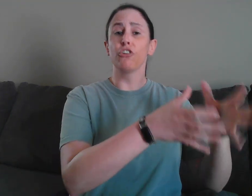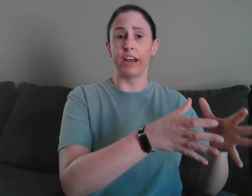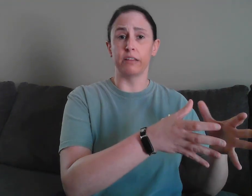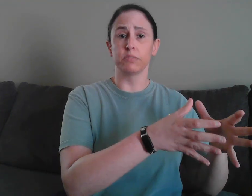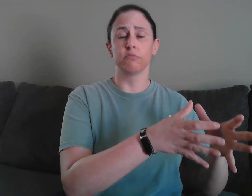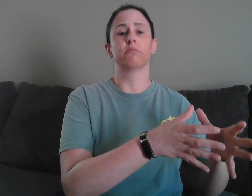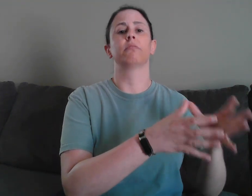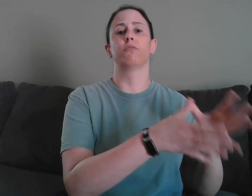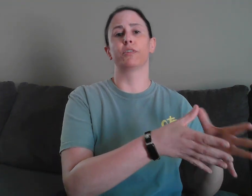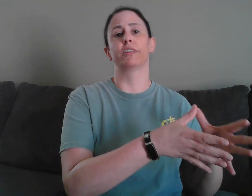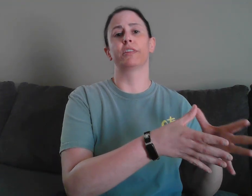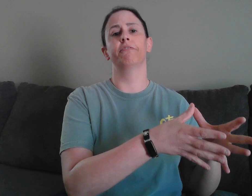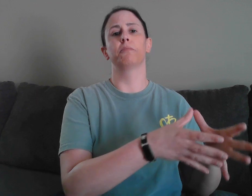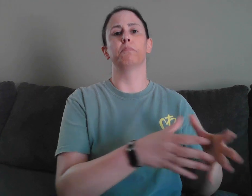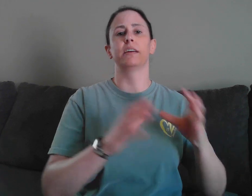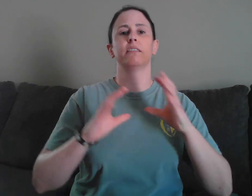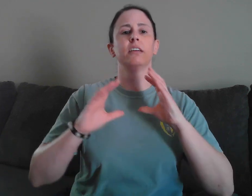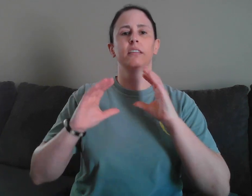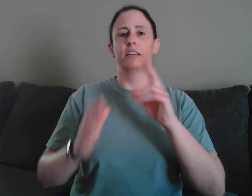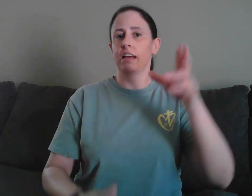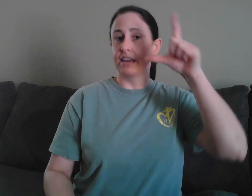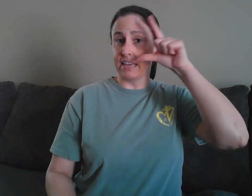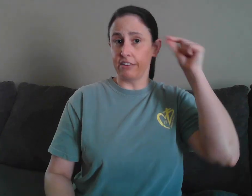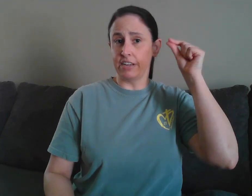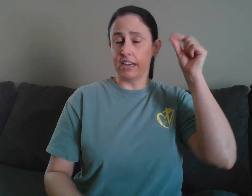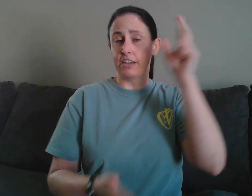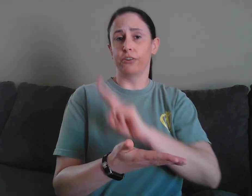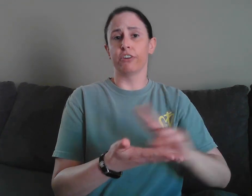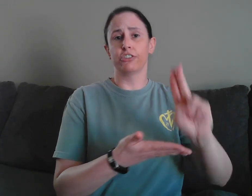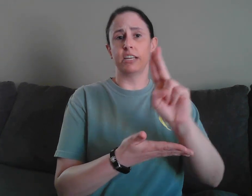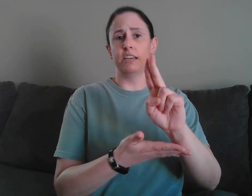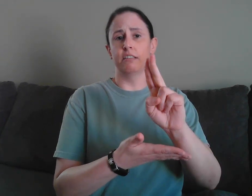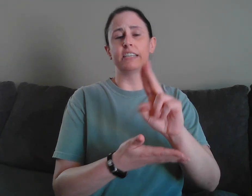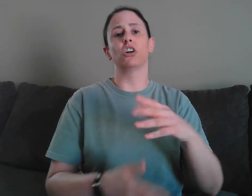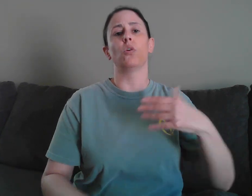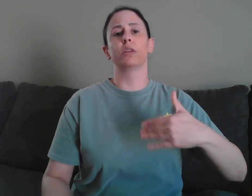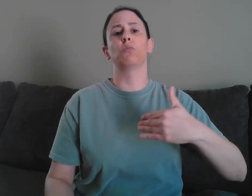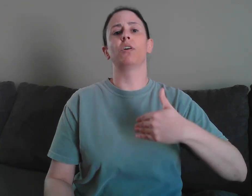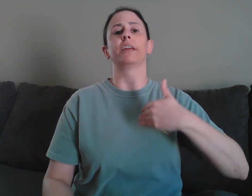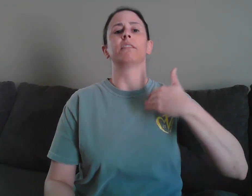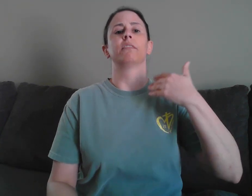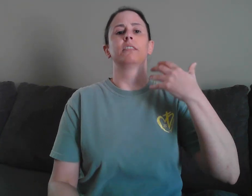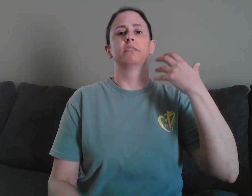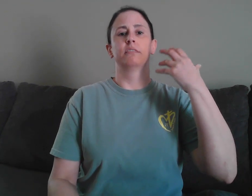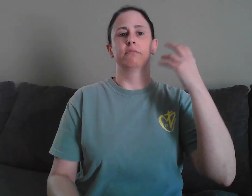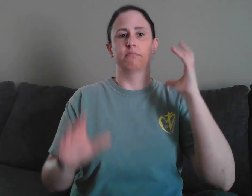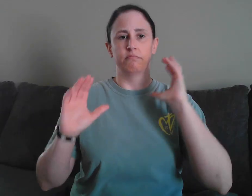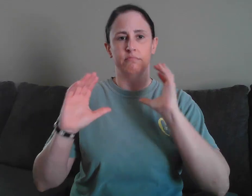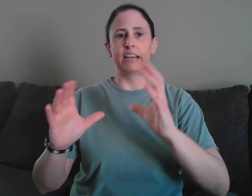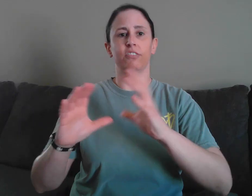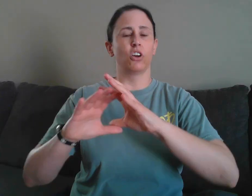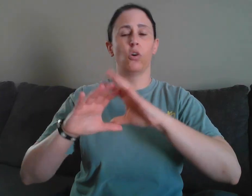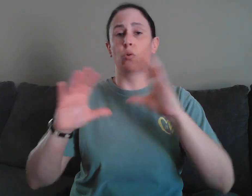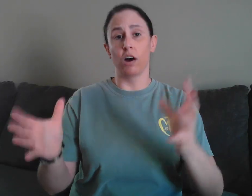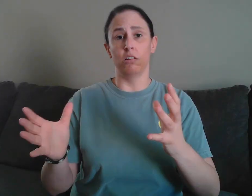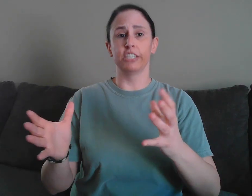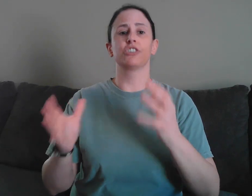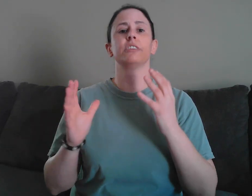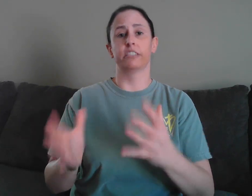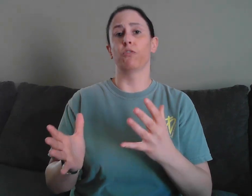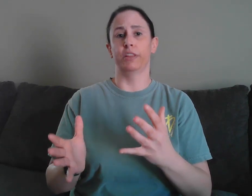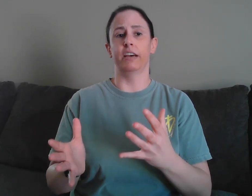programs for the deaf, but Gallaudet University is the only one that the whole college is for the